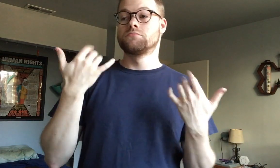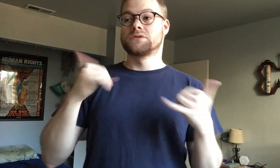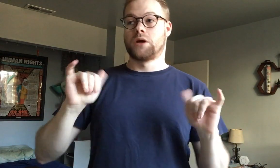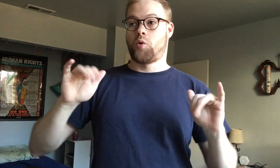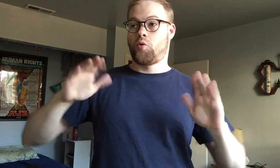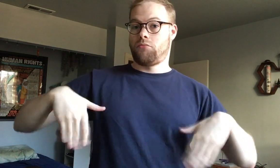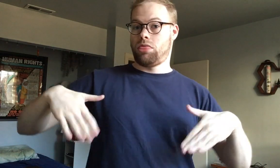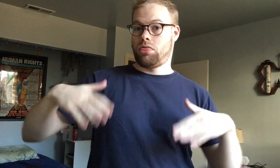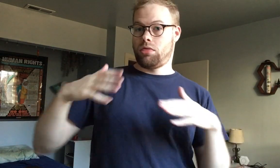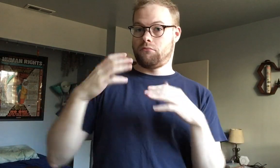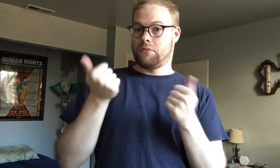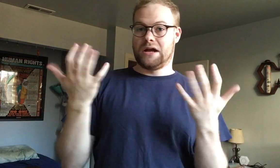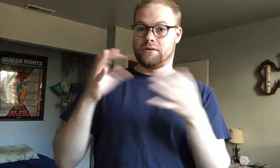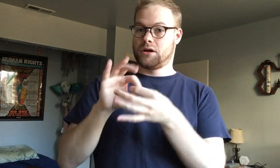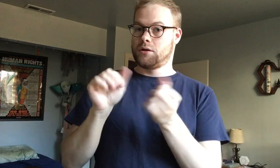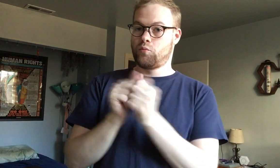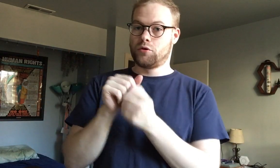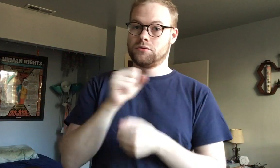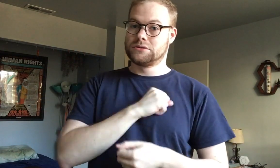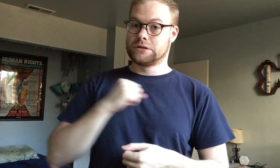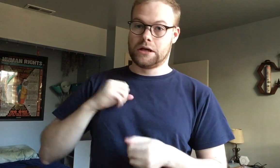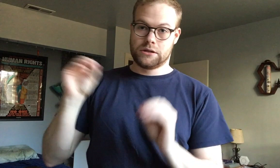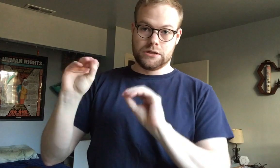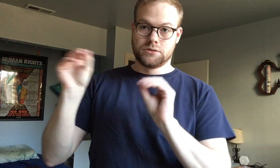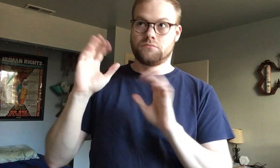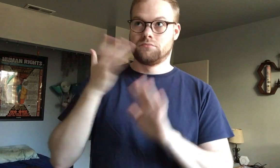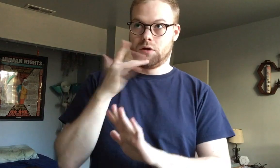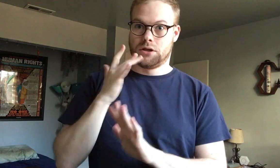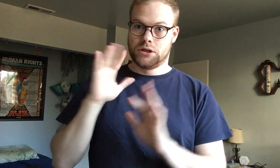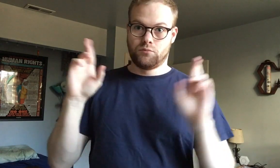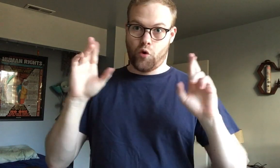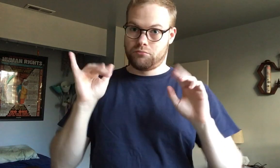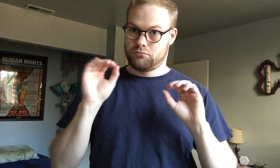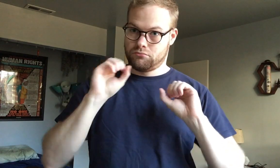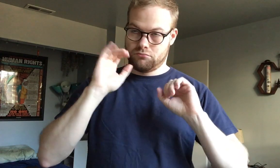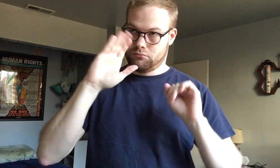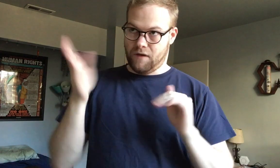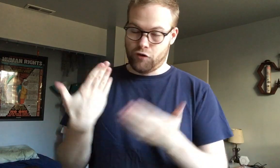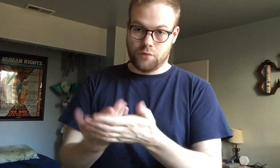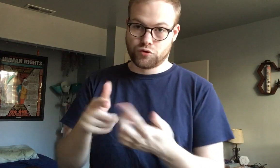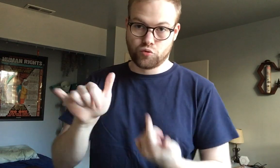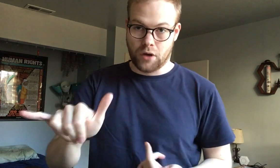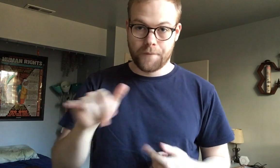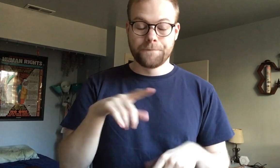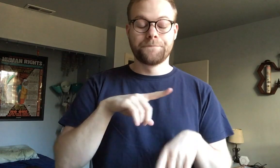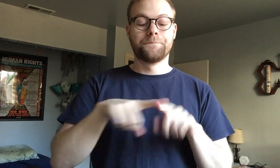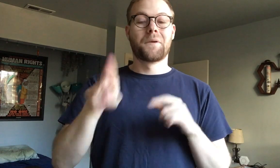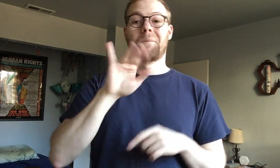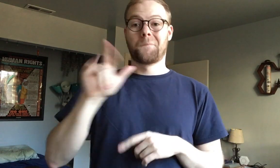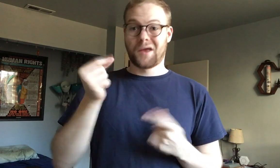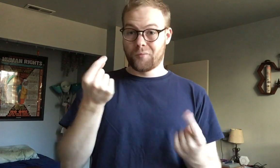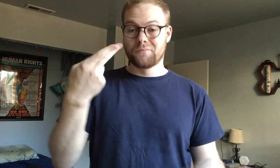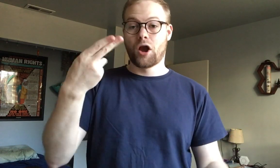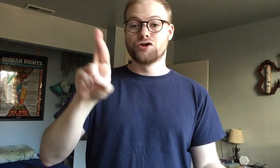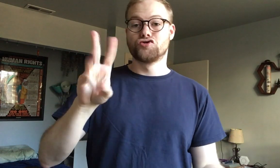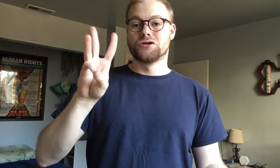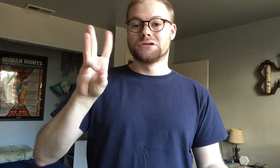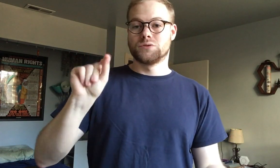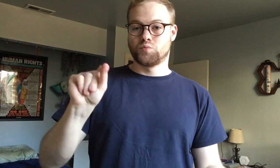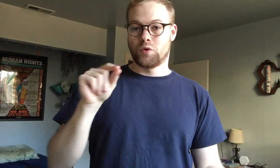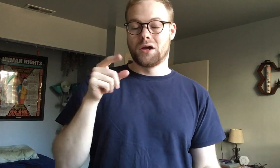It still hasn’t had anything to do with Senate, luckily, and hopefully it never comes to that. But the bill is HR 620.